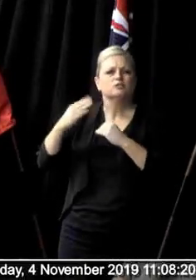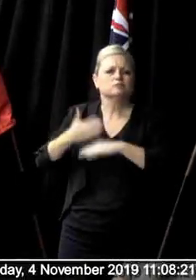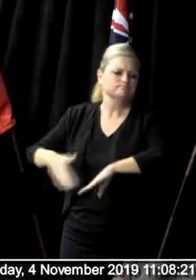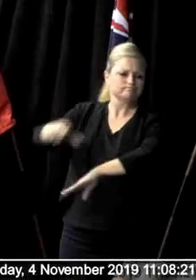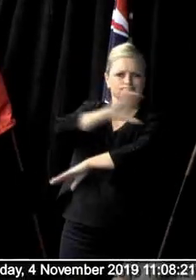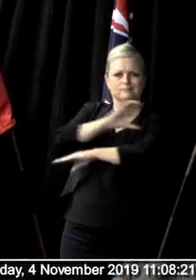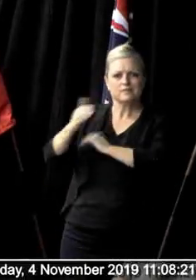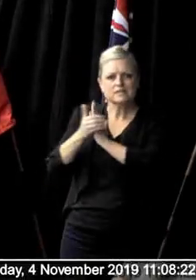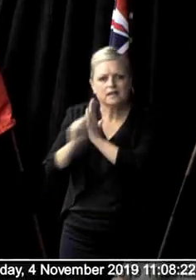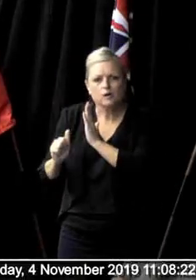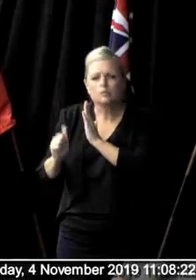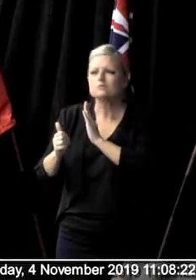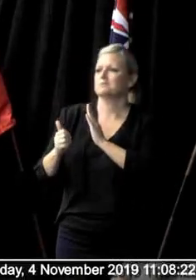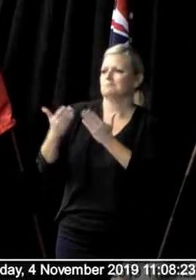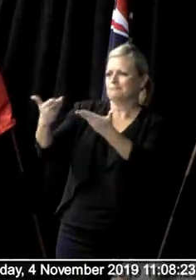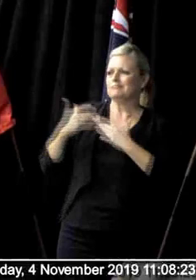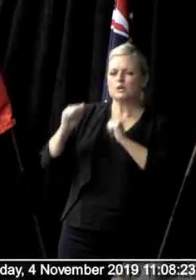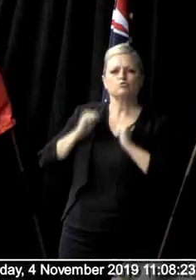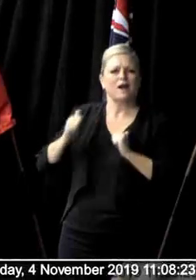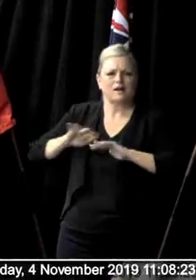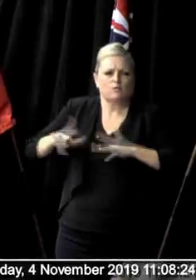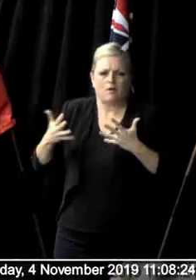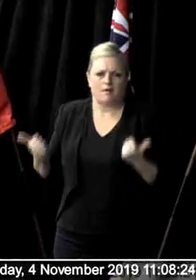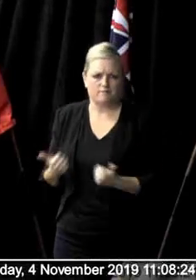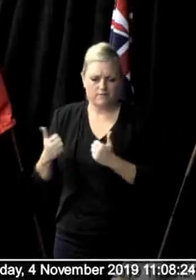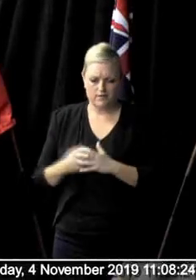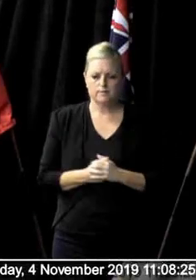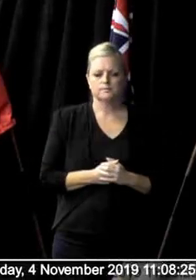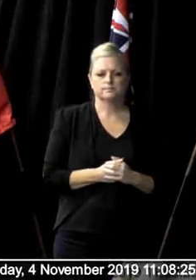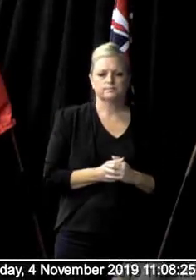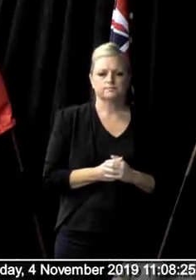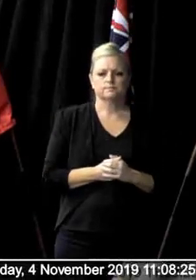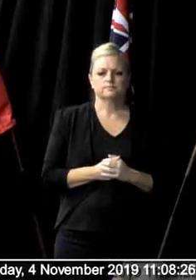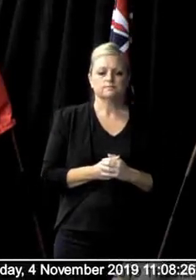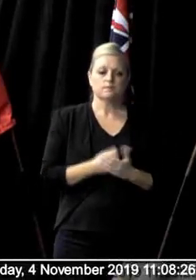they need, and we have had reports from students with disability and their parents